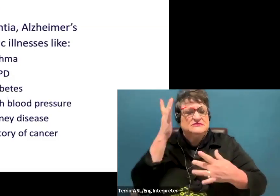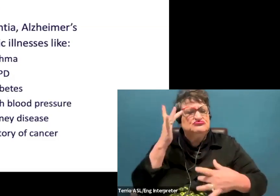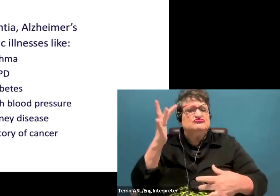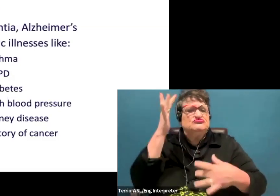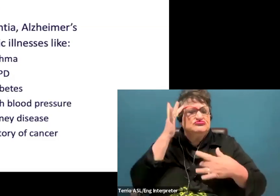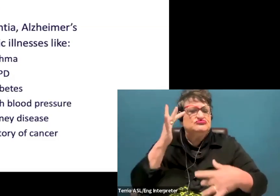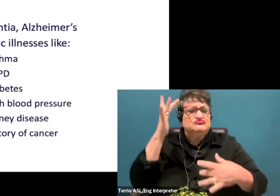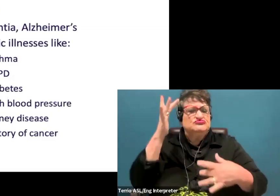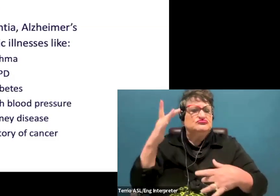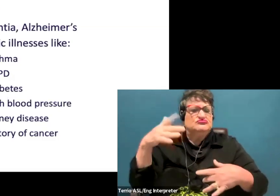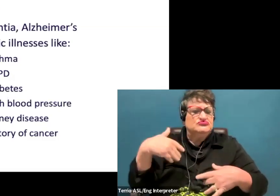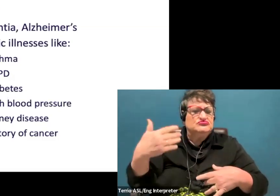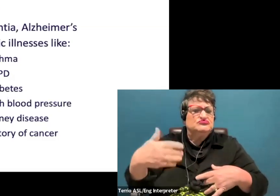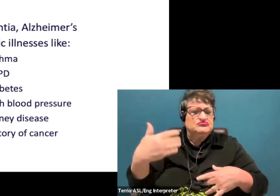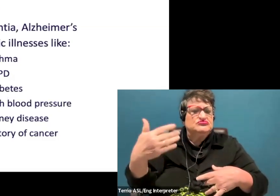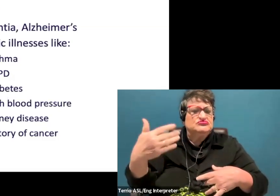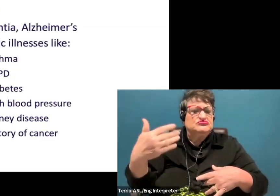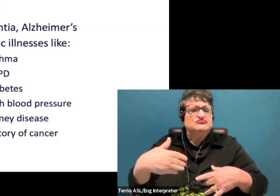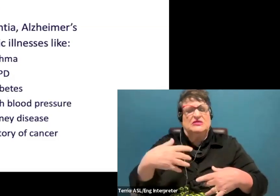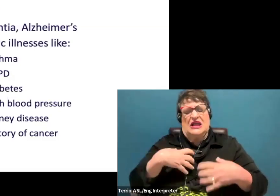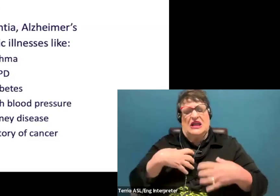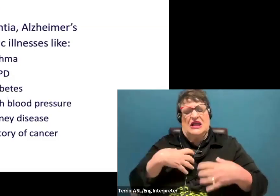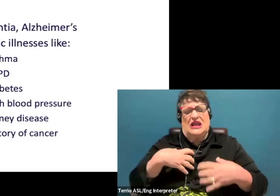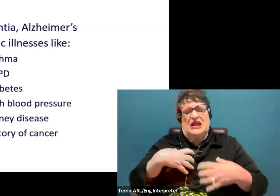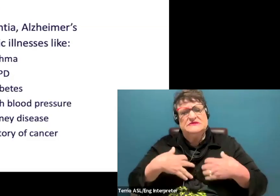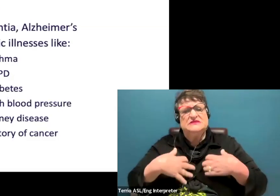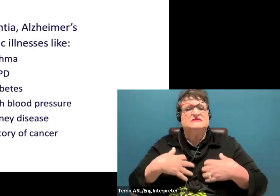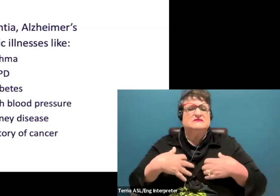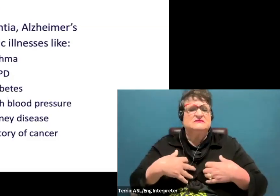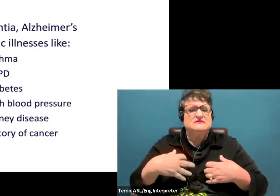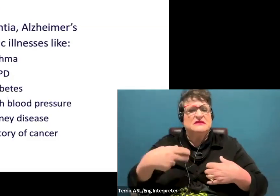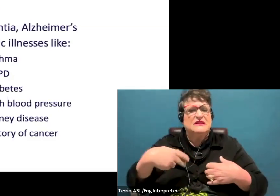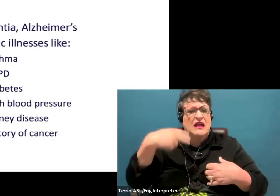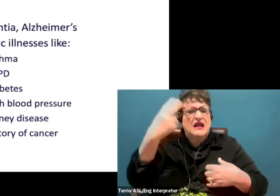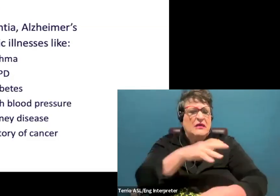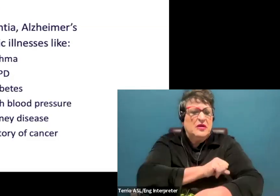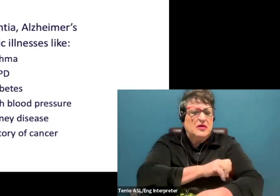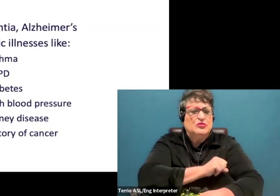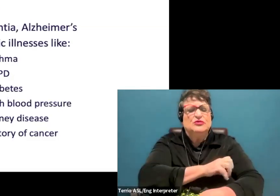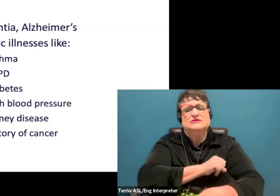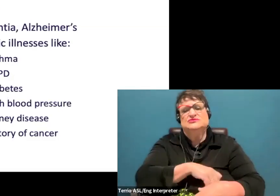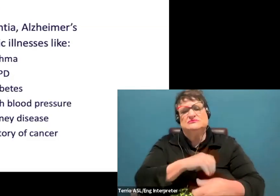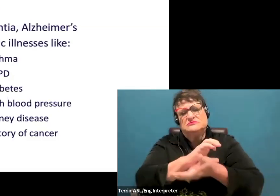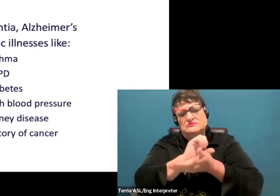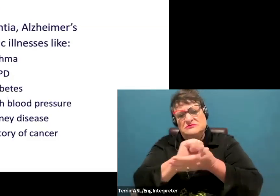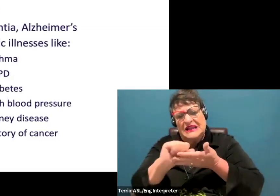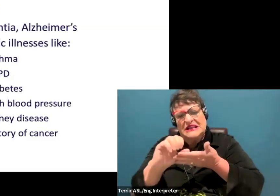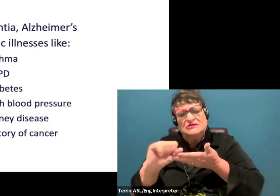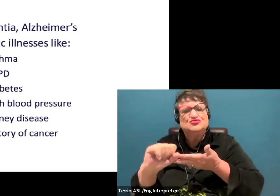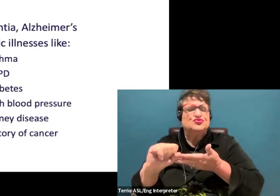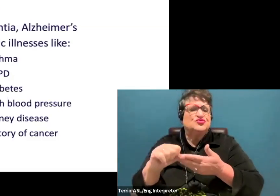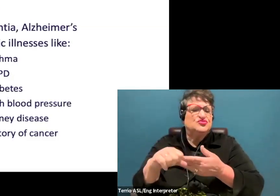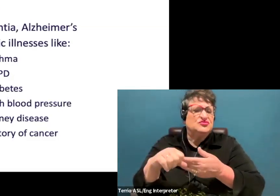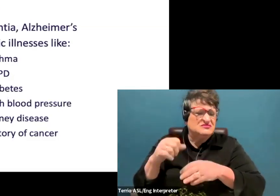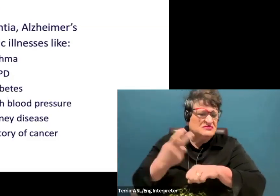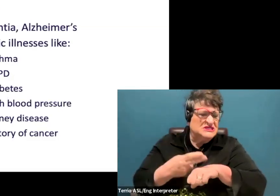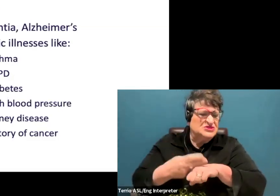So, you know, if a person has asthma or high blood pressure or a history of cancer, those are disabilities that can count as well.